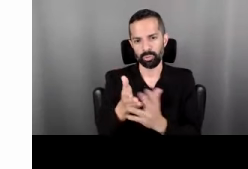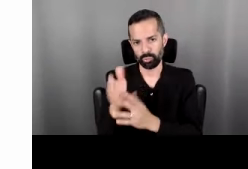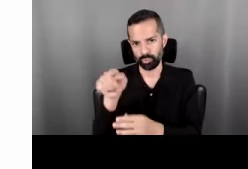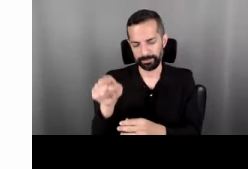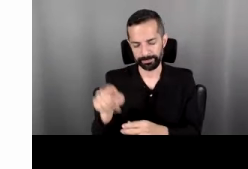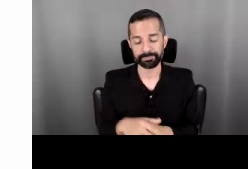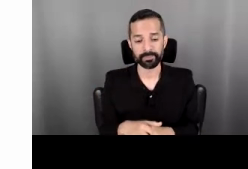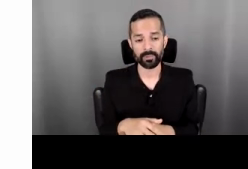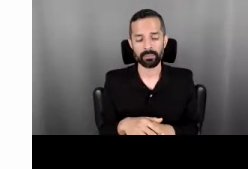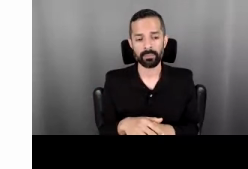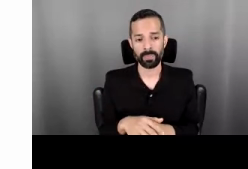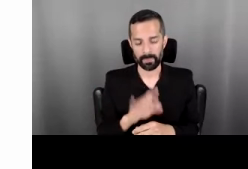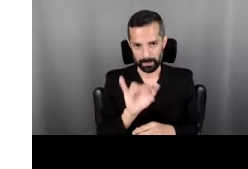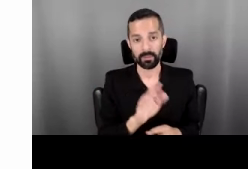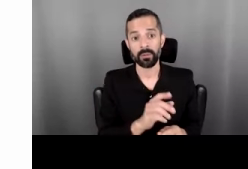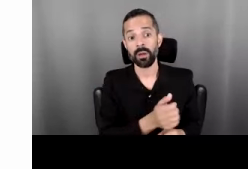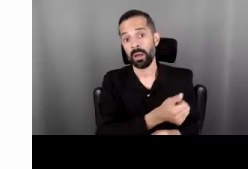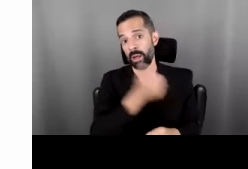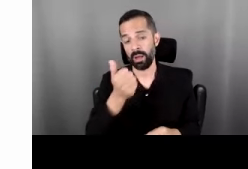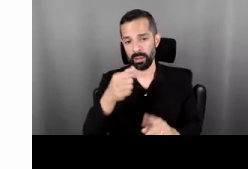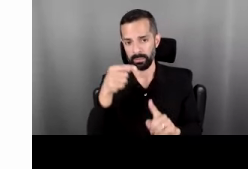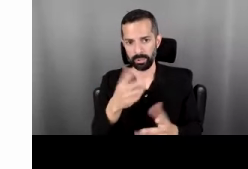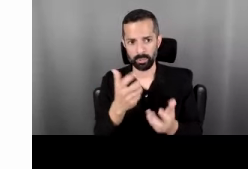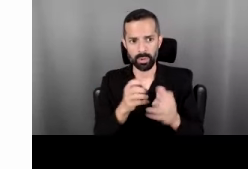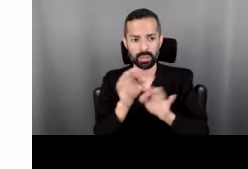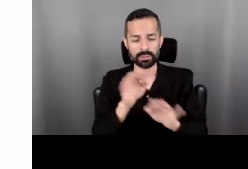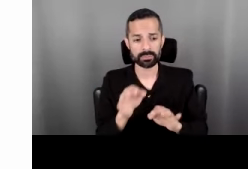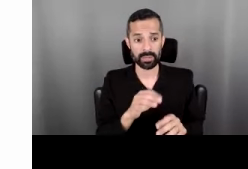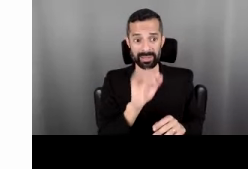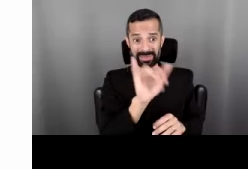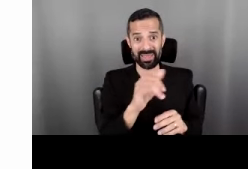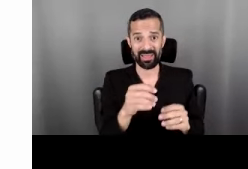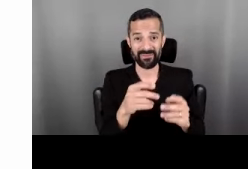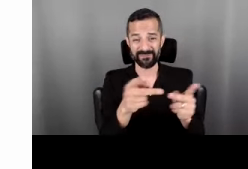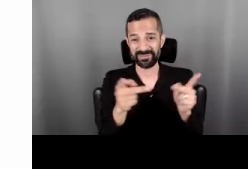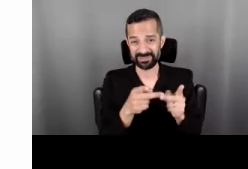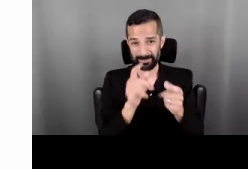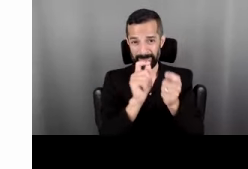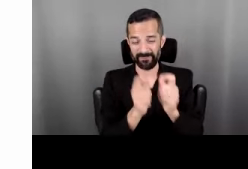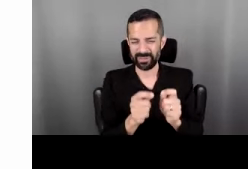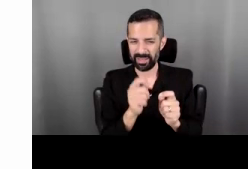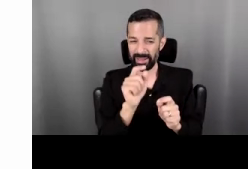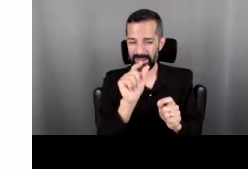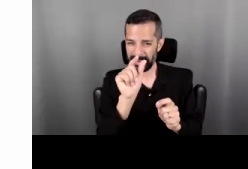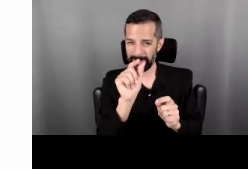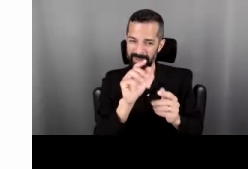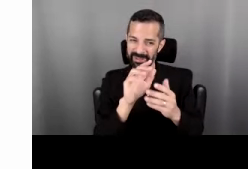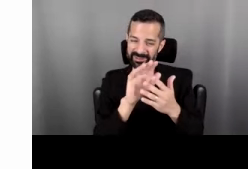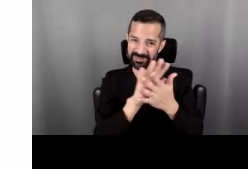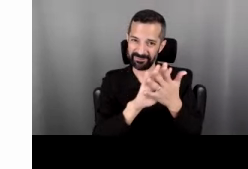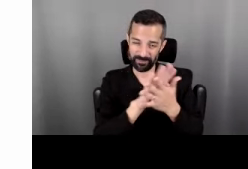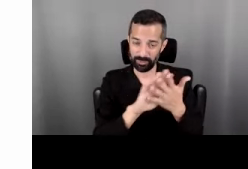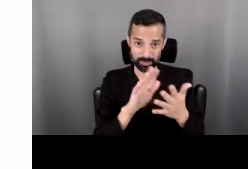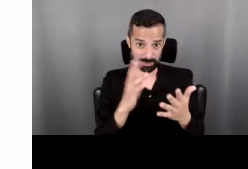And that is because I know this facilities modification can be a little confusing if you do not mentally separate out